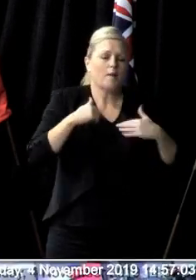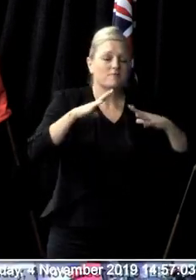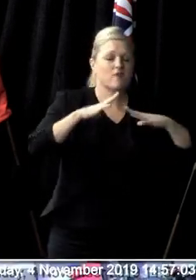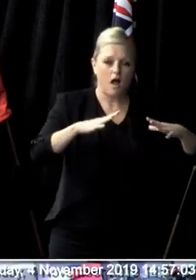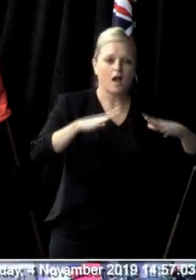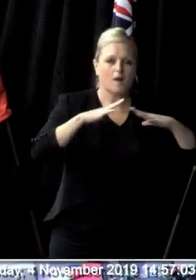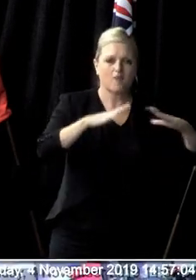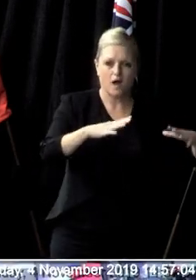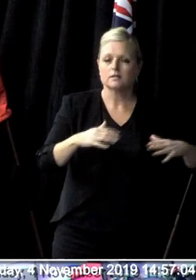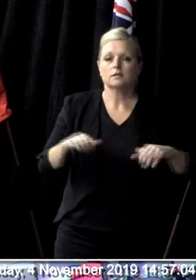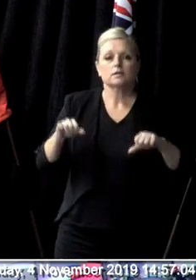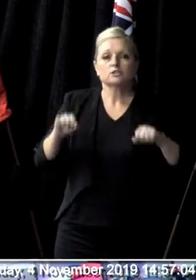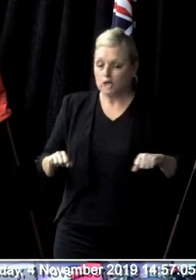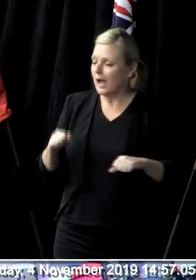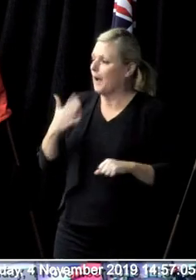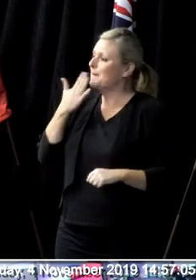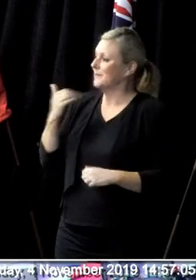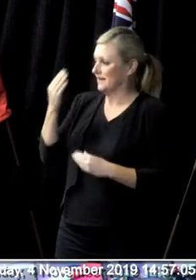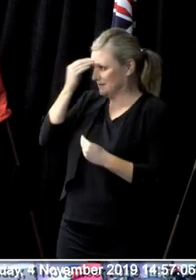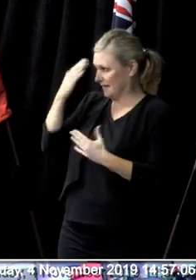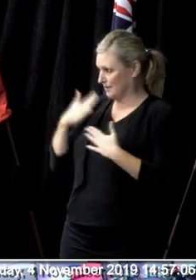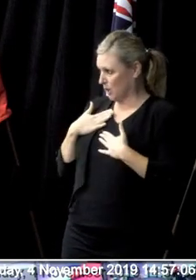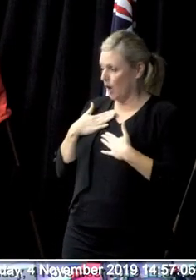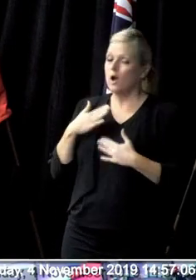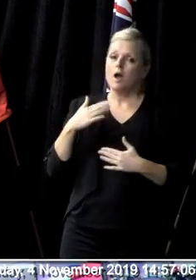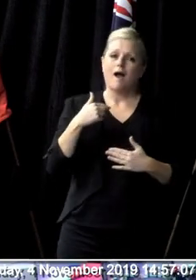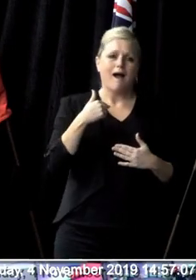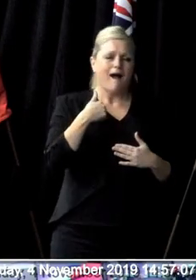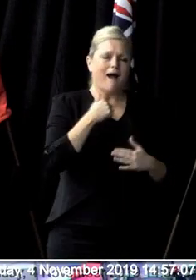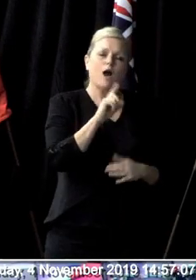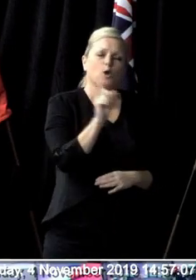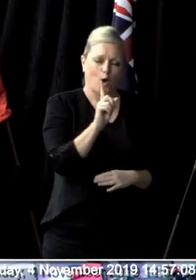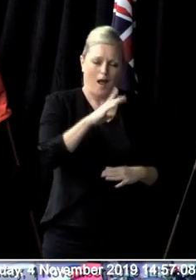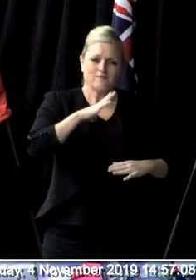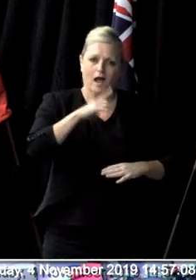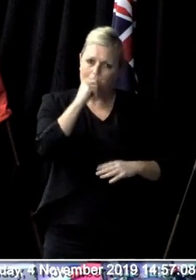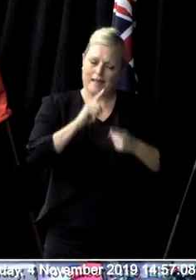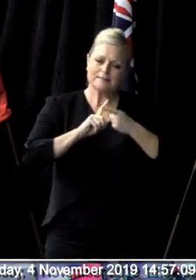Please do – please do let us know if you need a break. I do – I do cry when I hear about these things but I’m fine to continue.